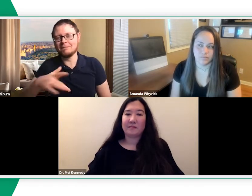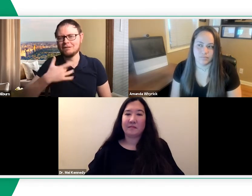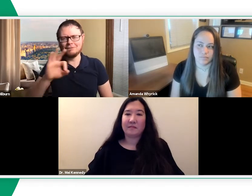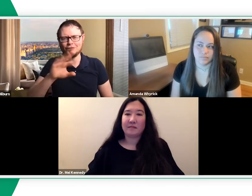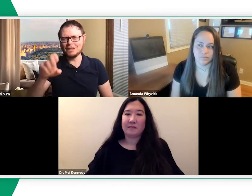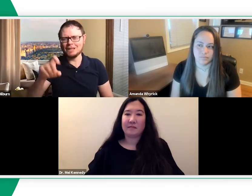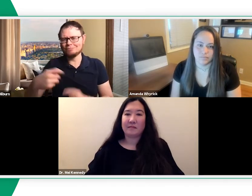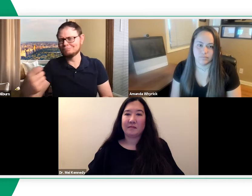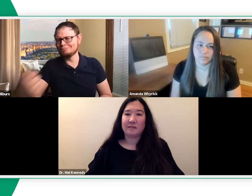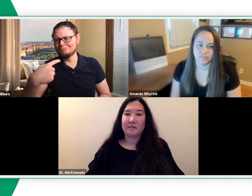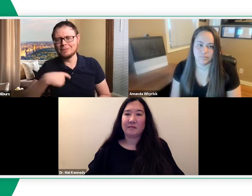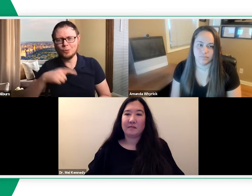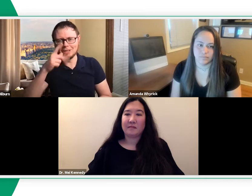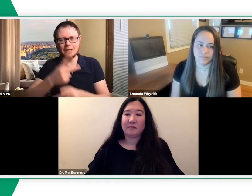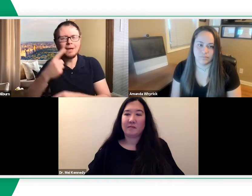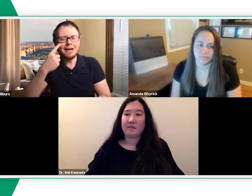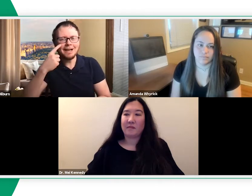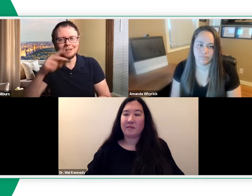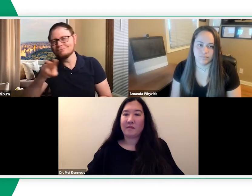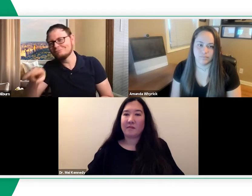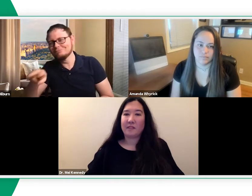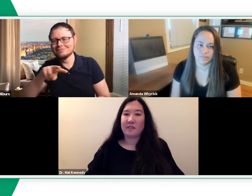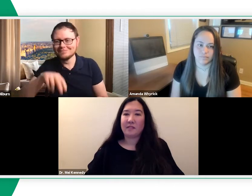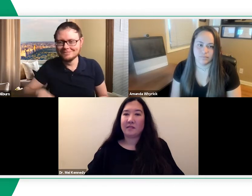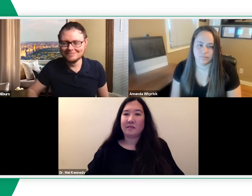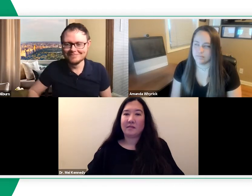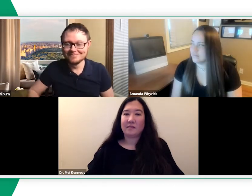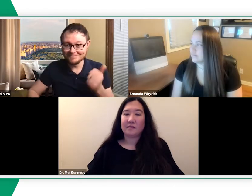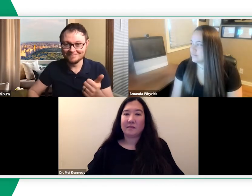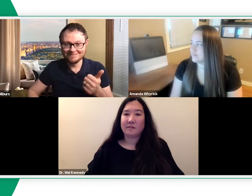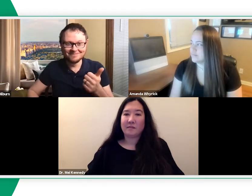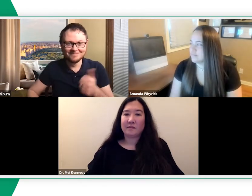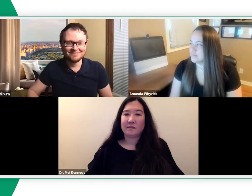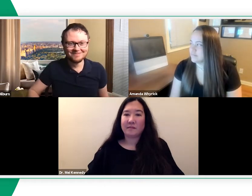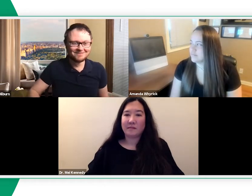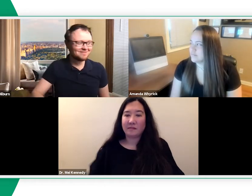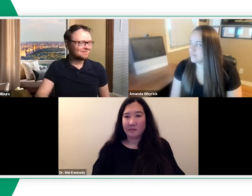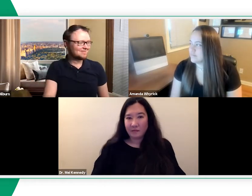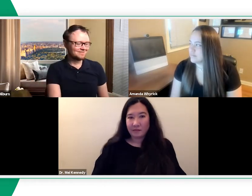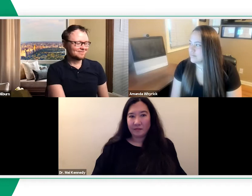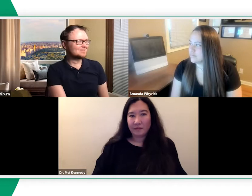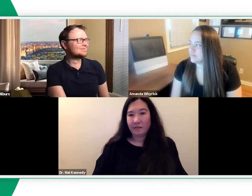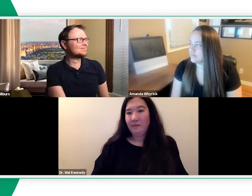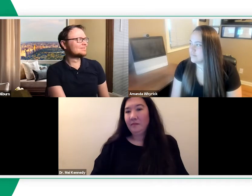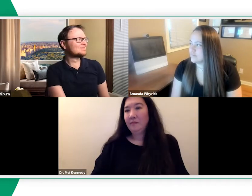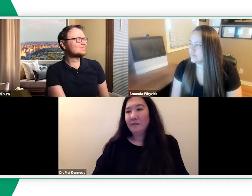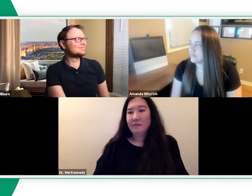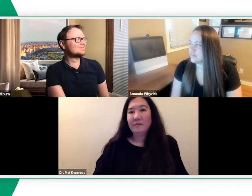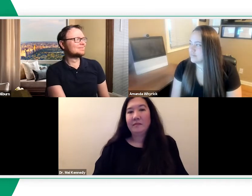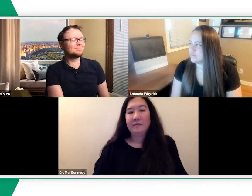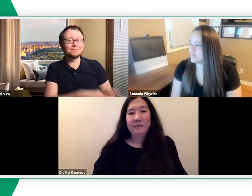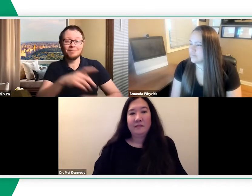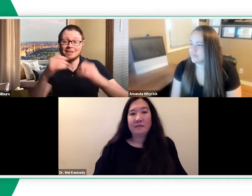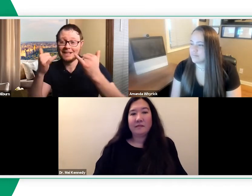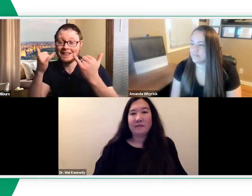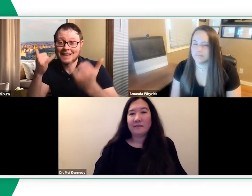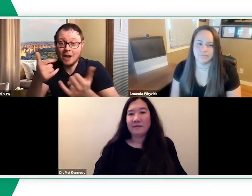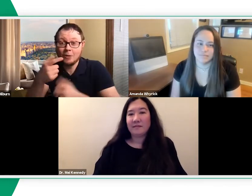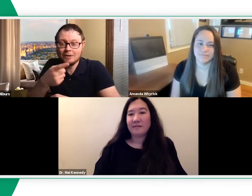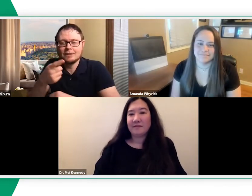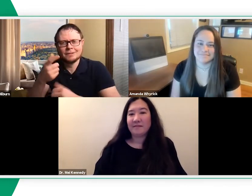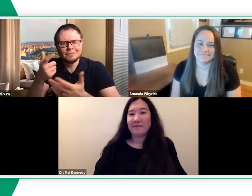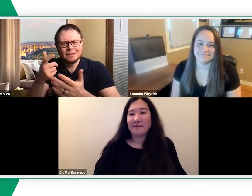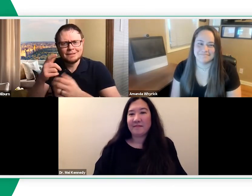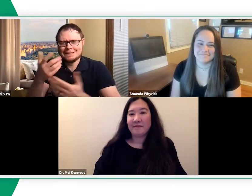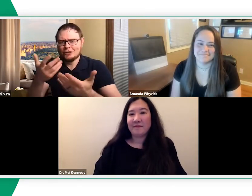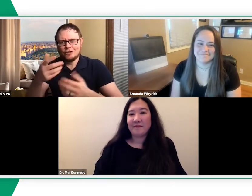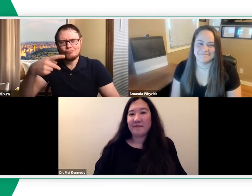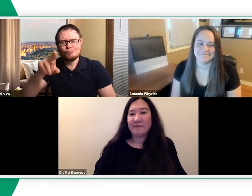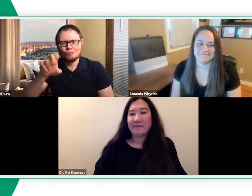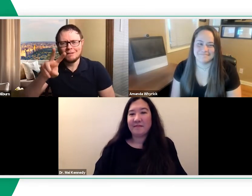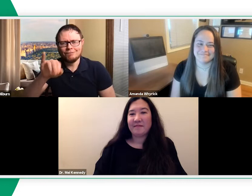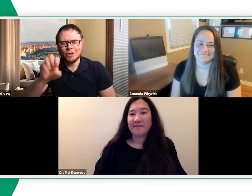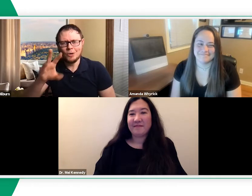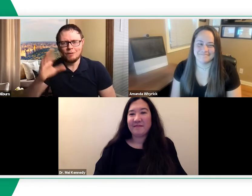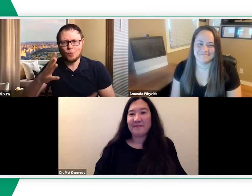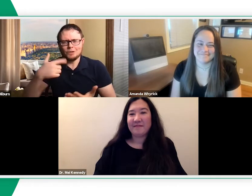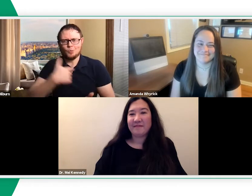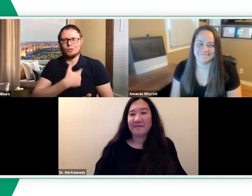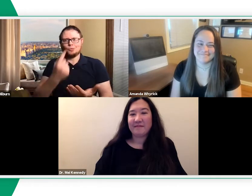Feel free to send me a message in the chat. I will keep an eye on this.